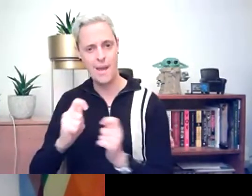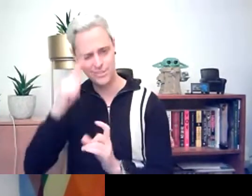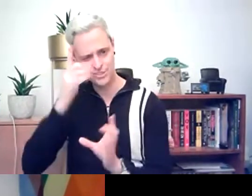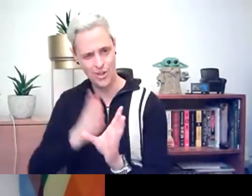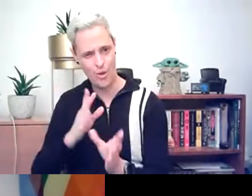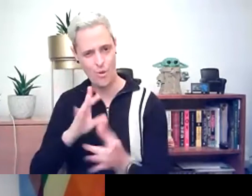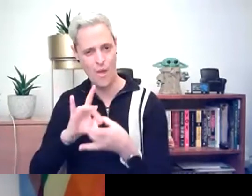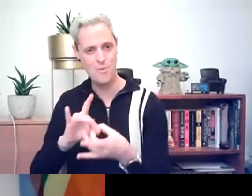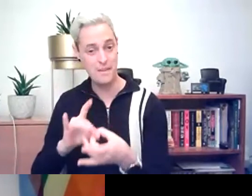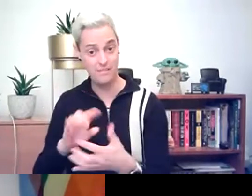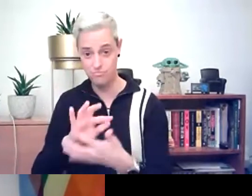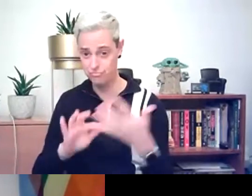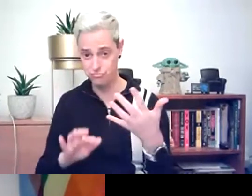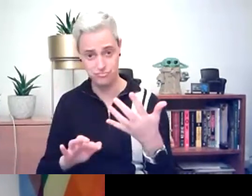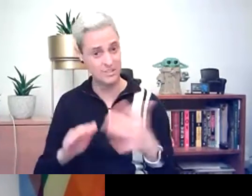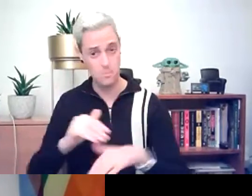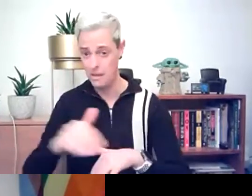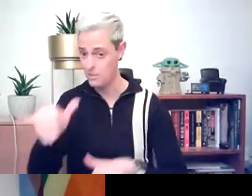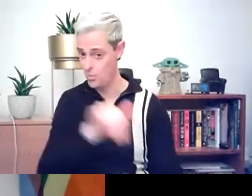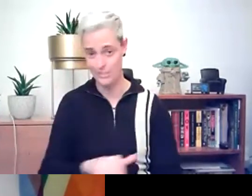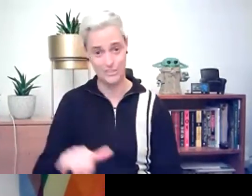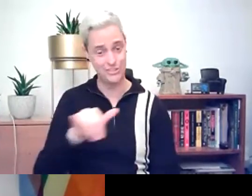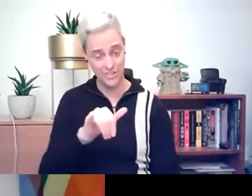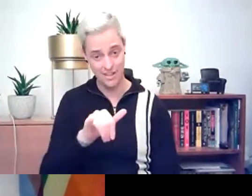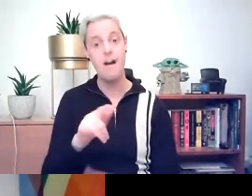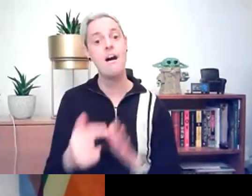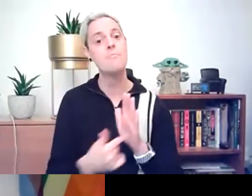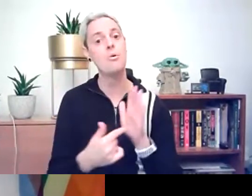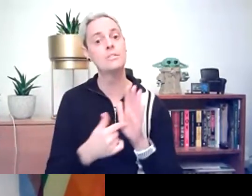18:49:35 makes the biggest difference is the connection that you have between therapist